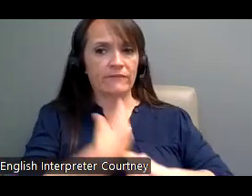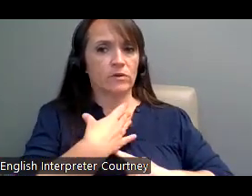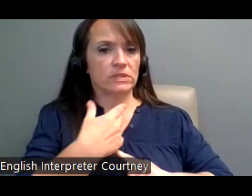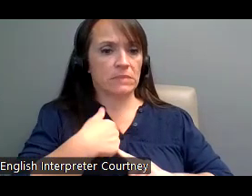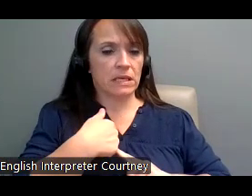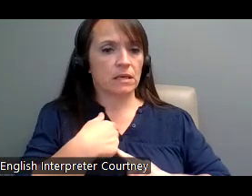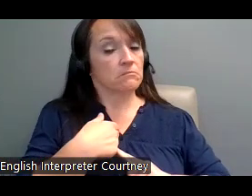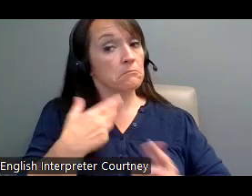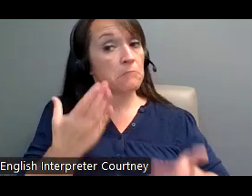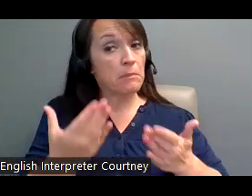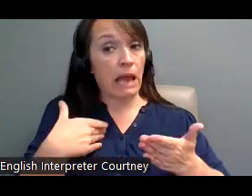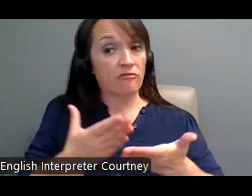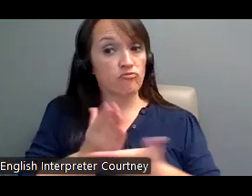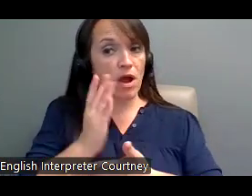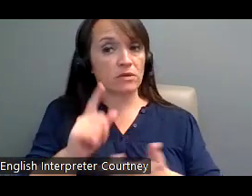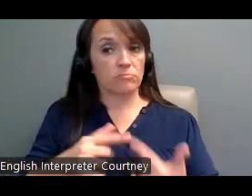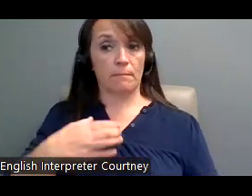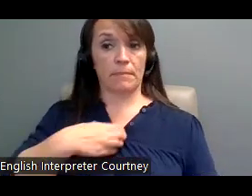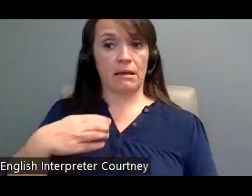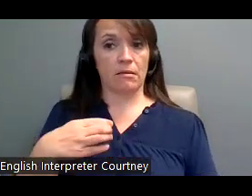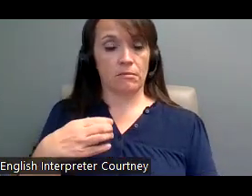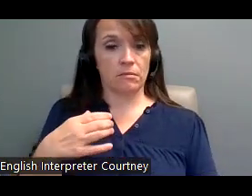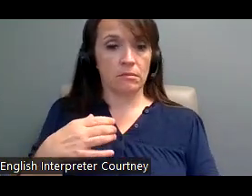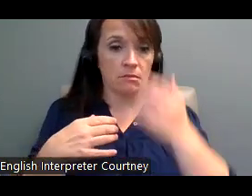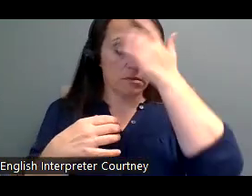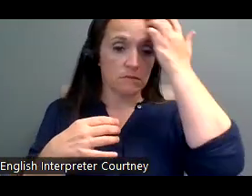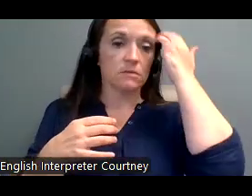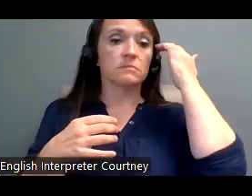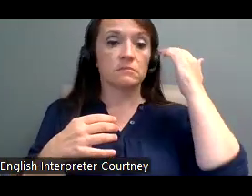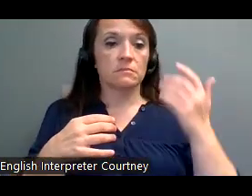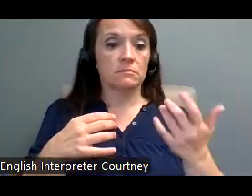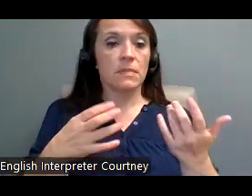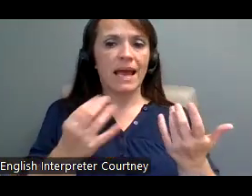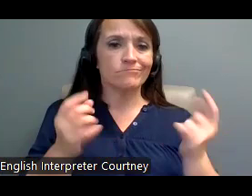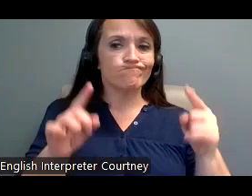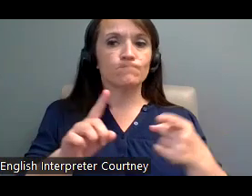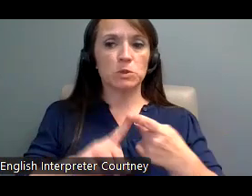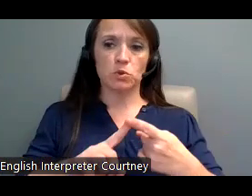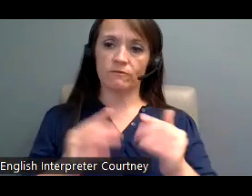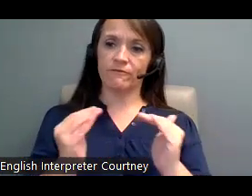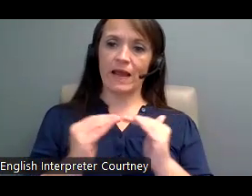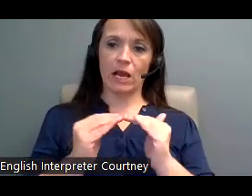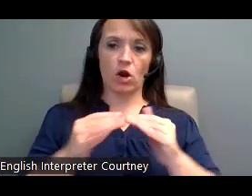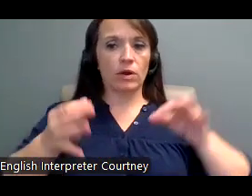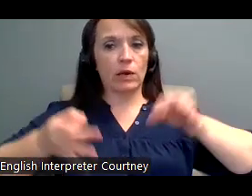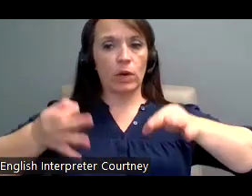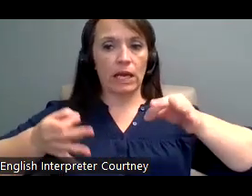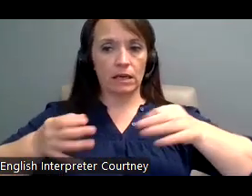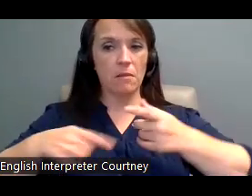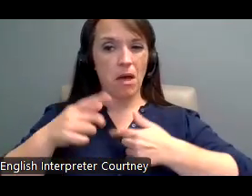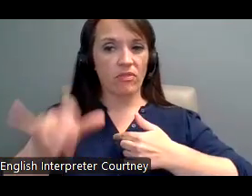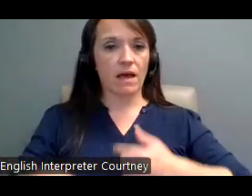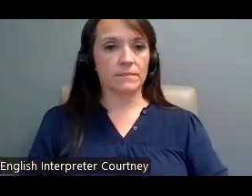have a right to appeal that and the right to go to what we call a fair hearing. Next slide. The